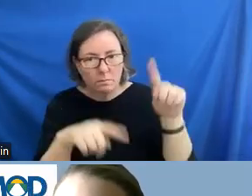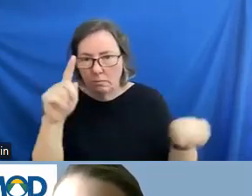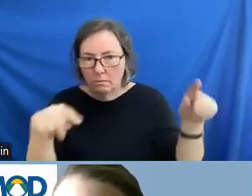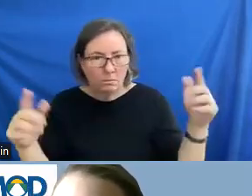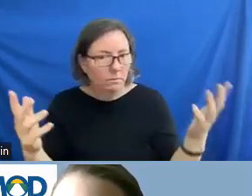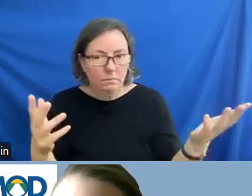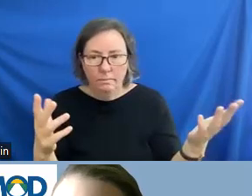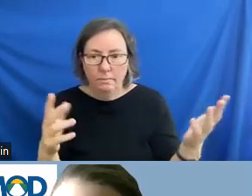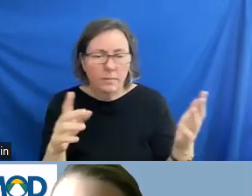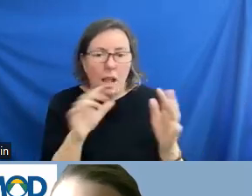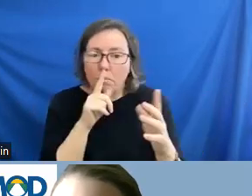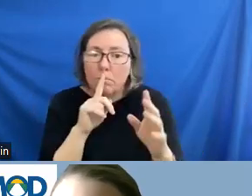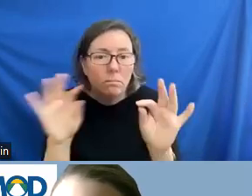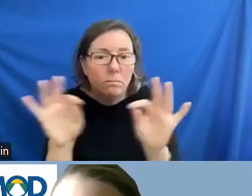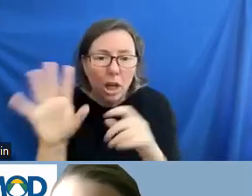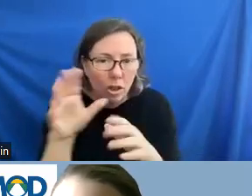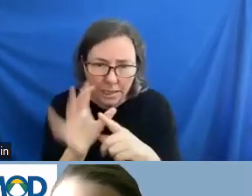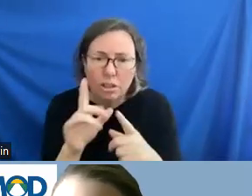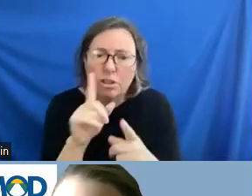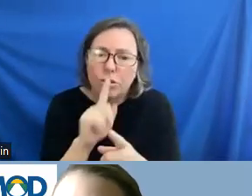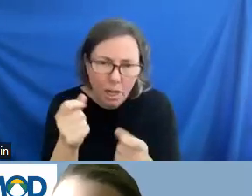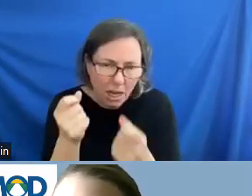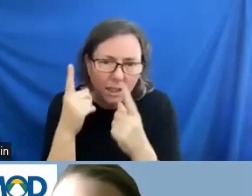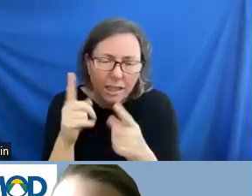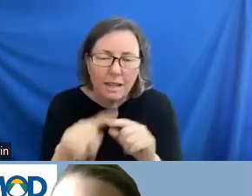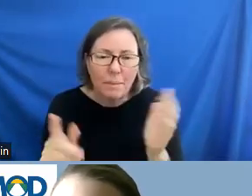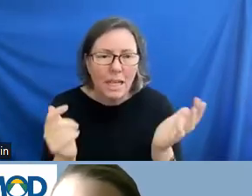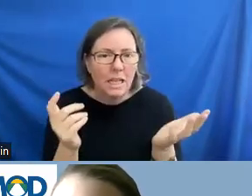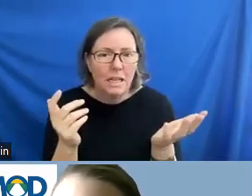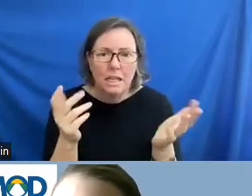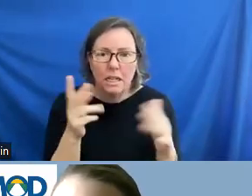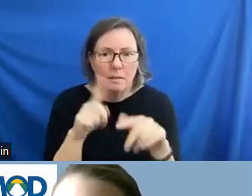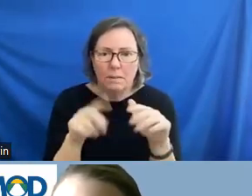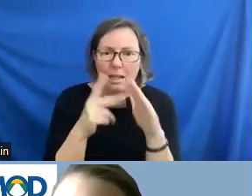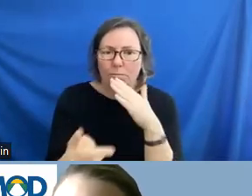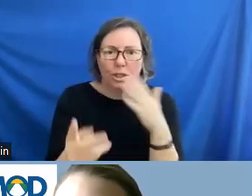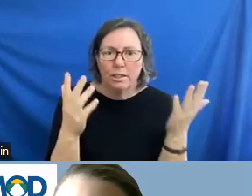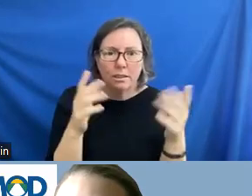but I'm not up to working in the office today, but I can work at home. And I'll switch my day.